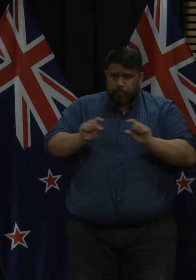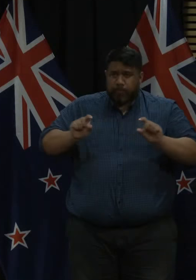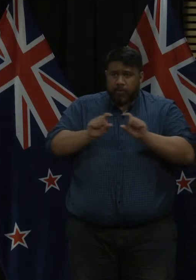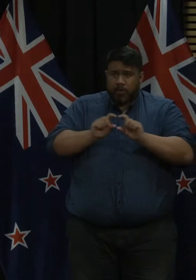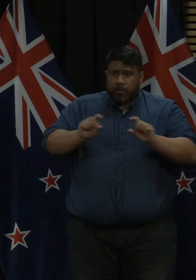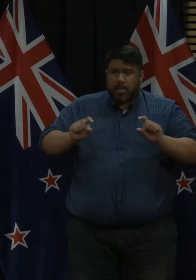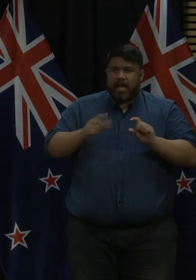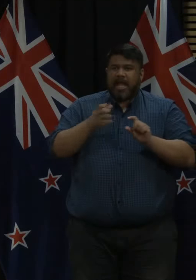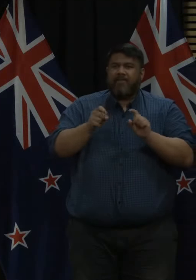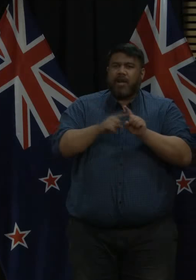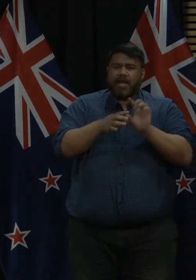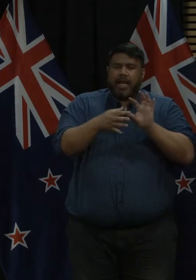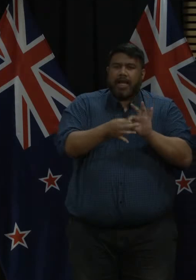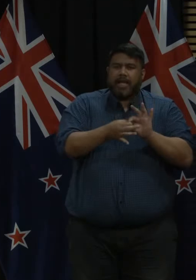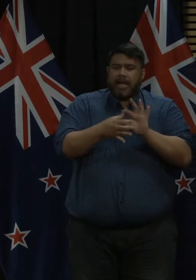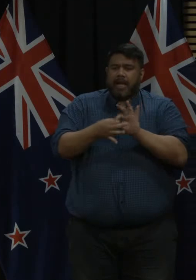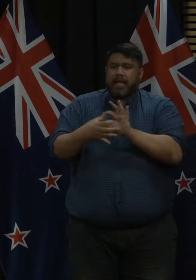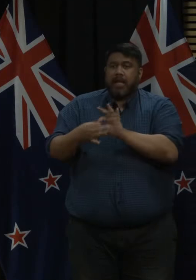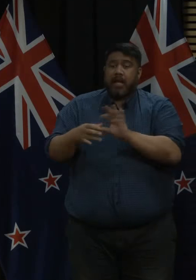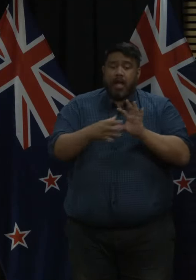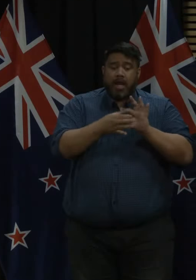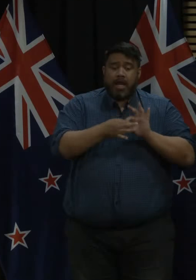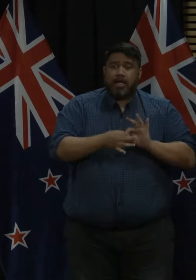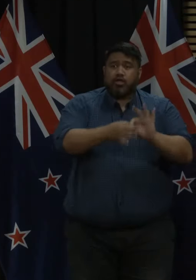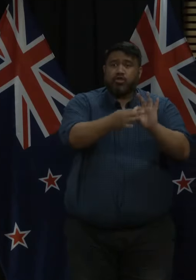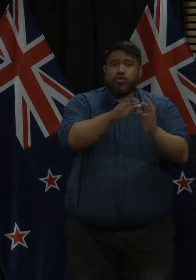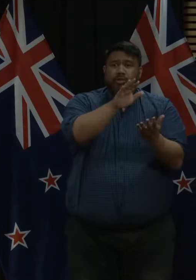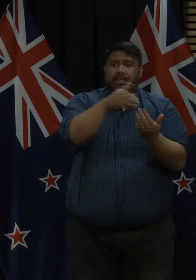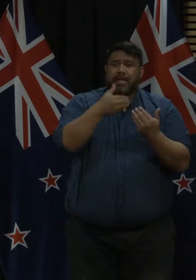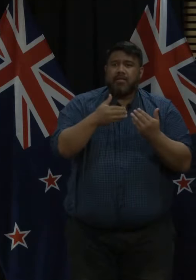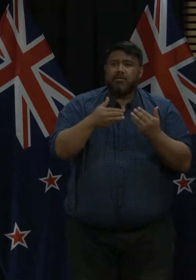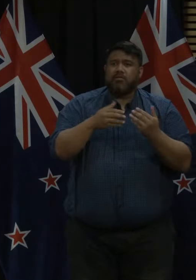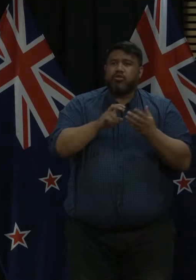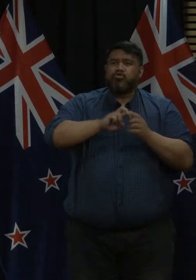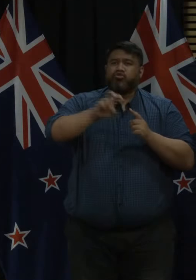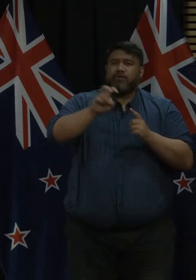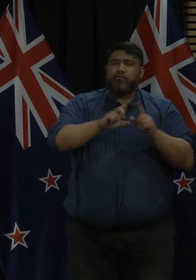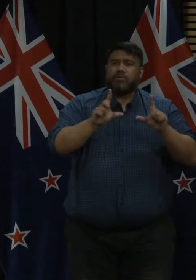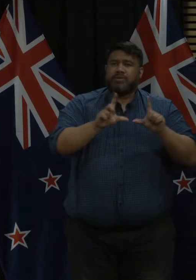second appointment. And then we